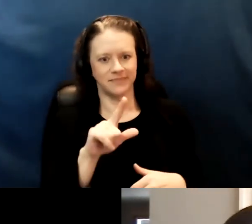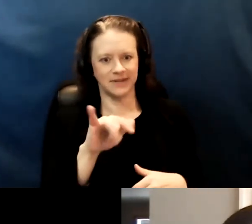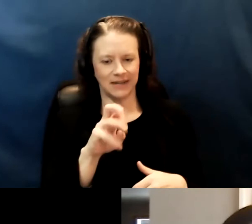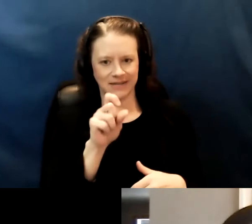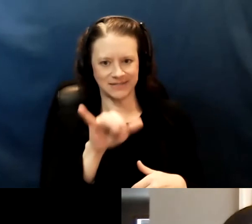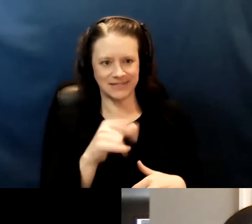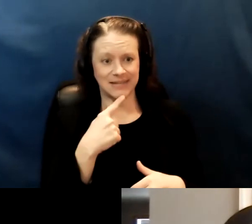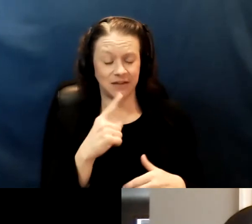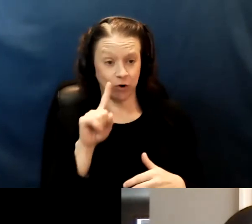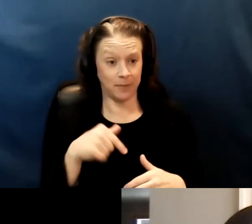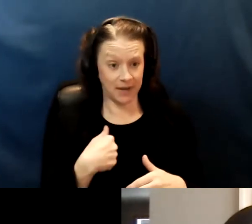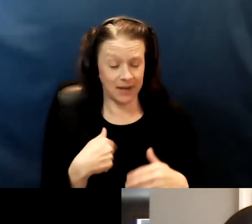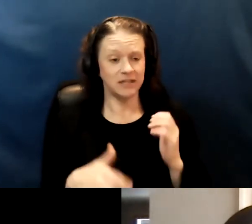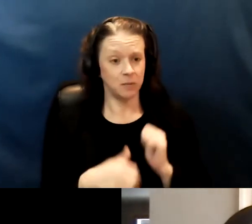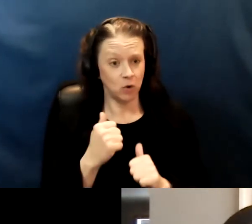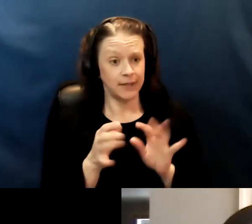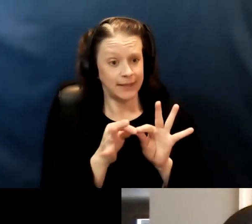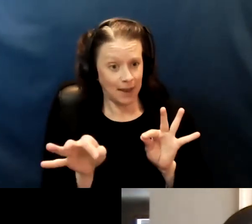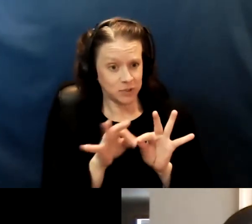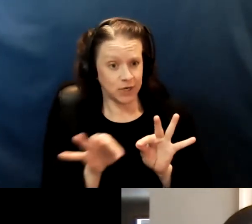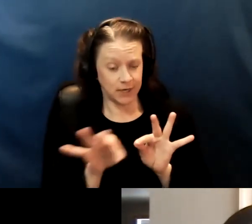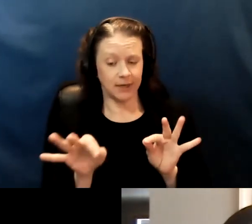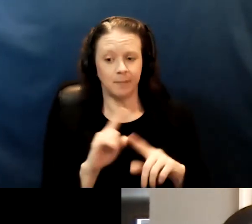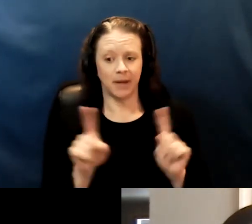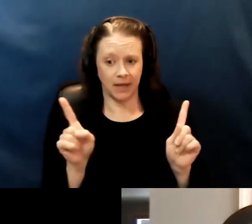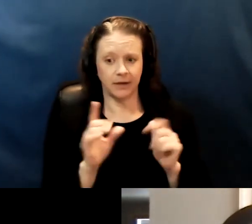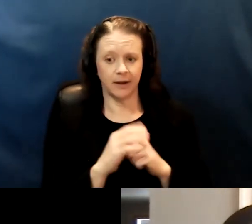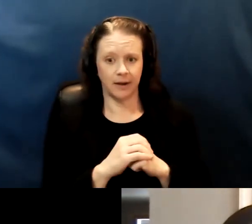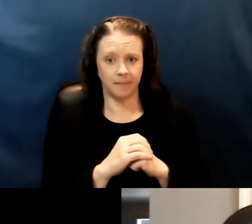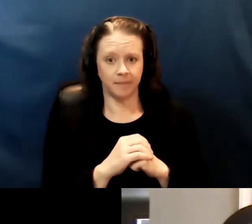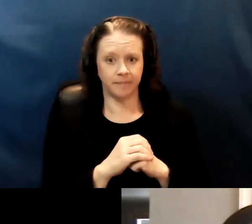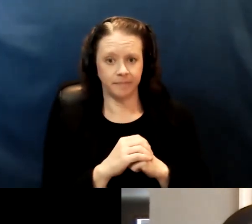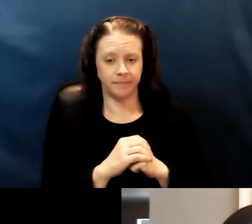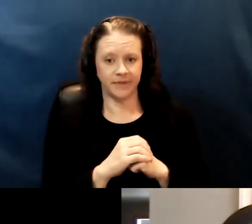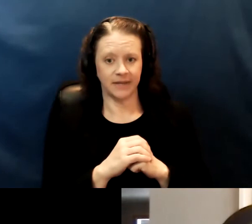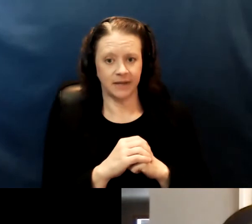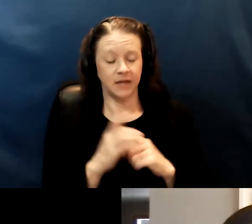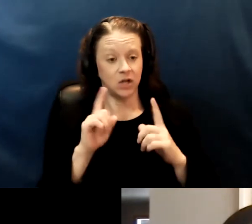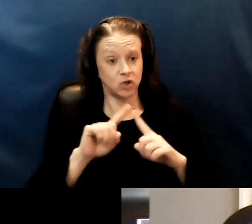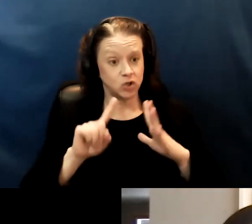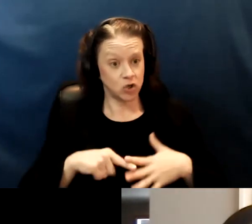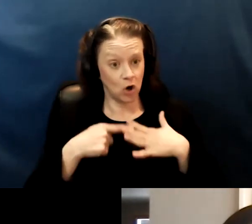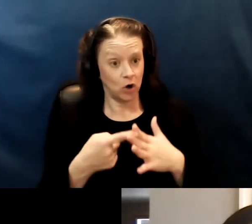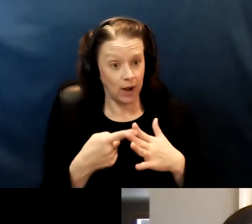captioning -- but I think -- well, to start out, just make sure